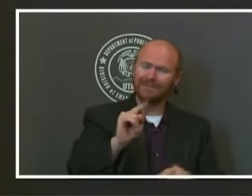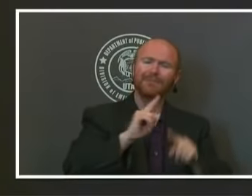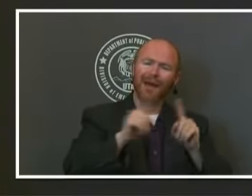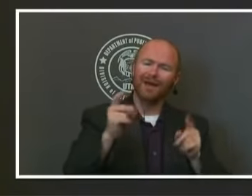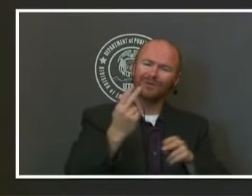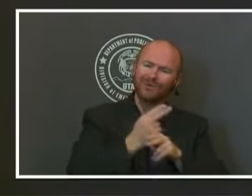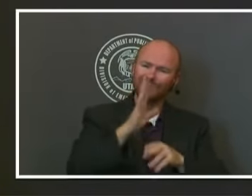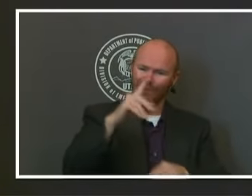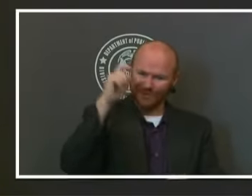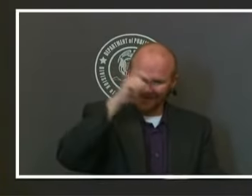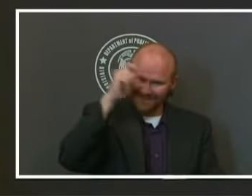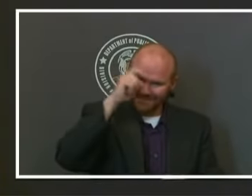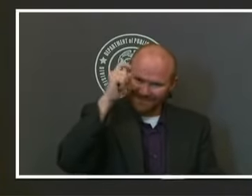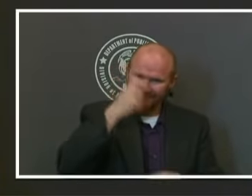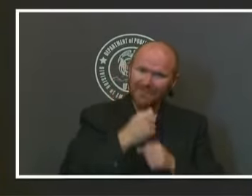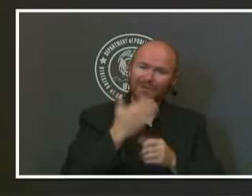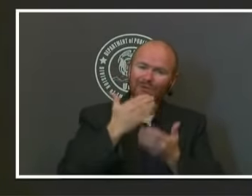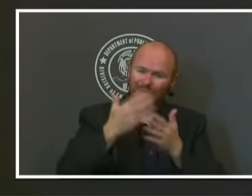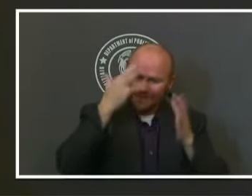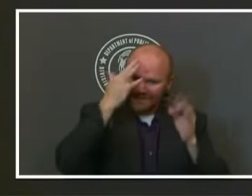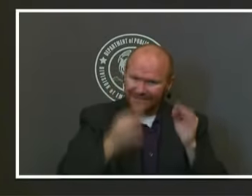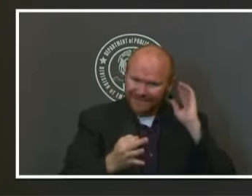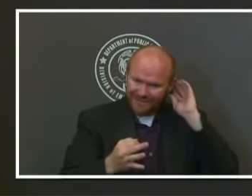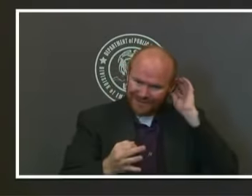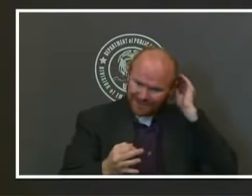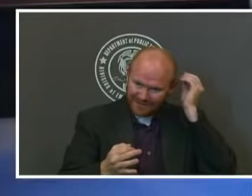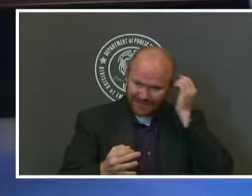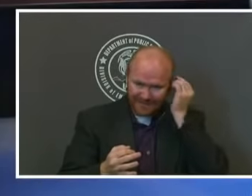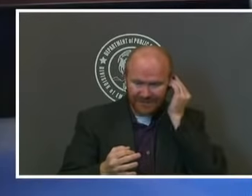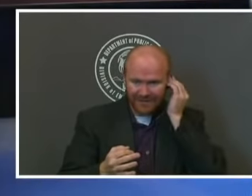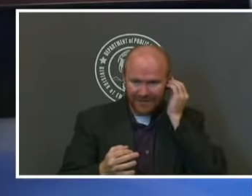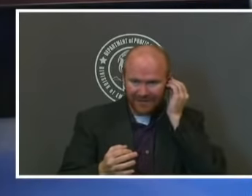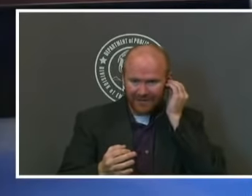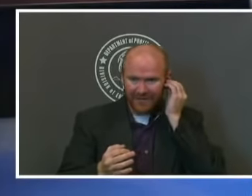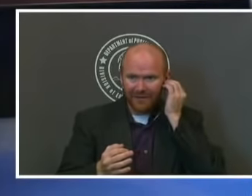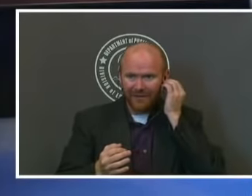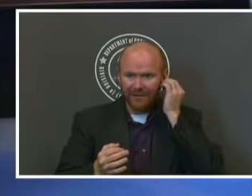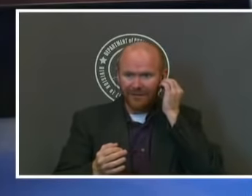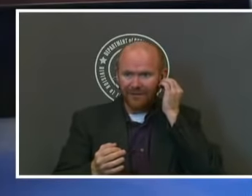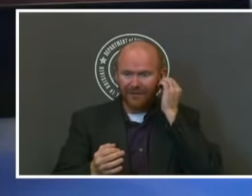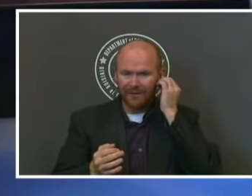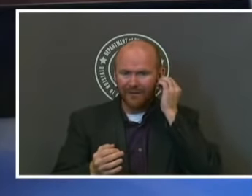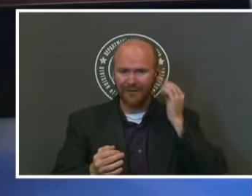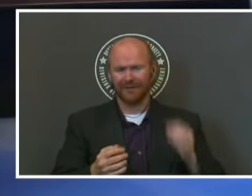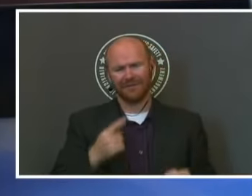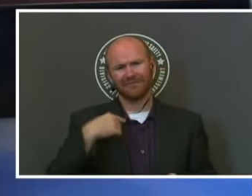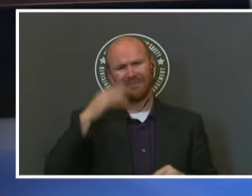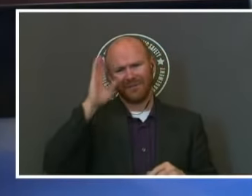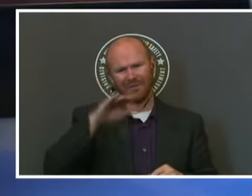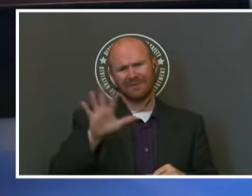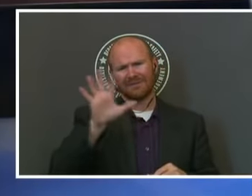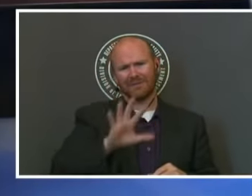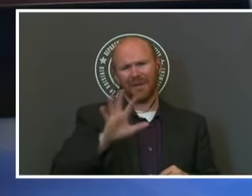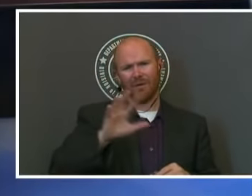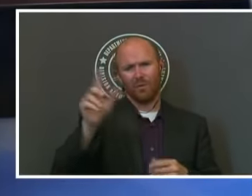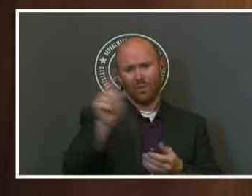we think we can do it okay I know the it's about